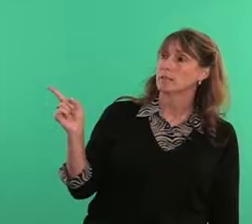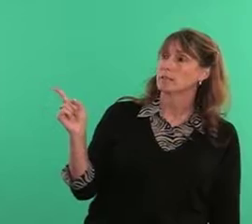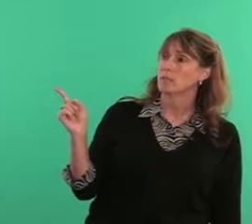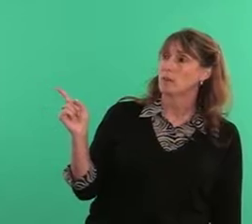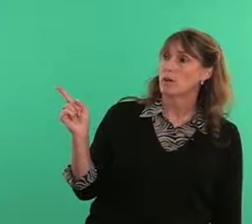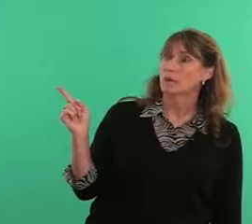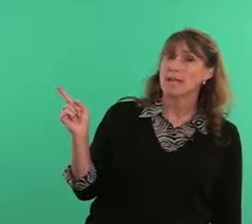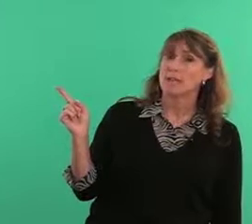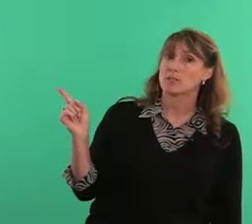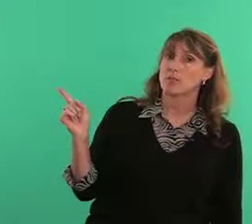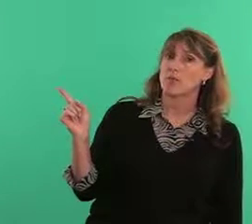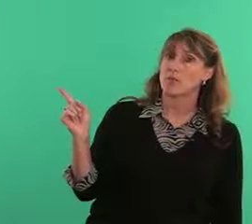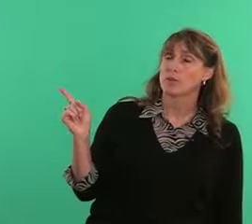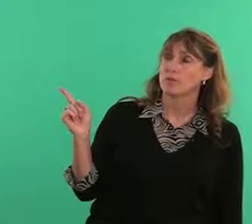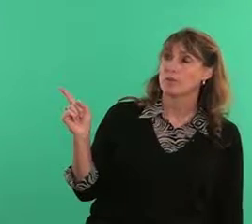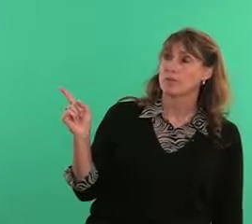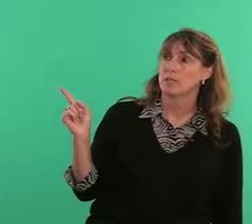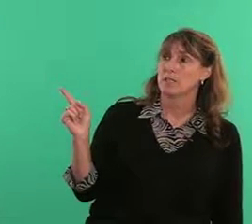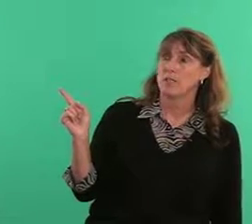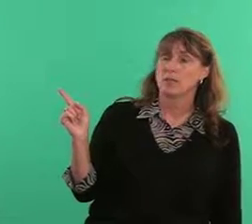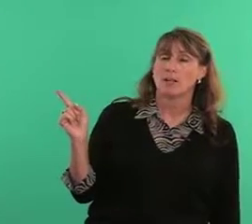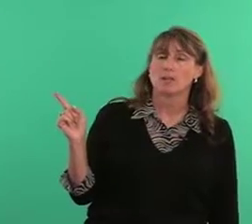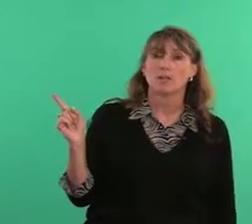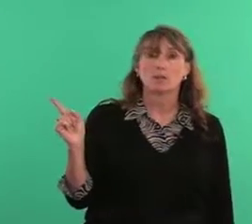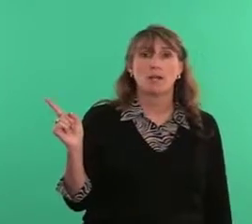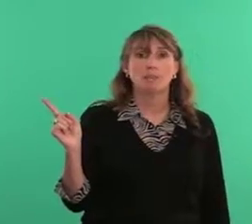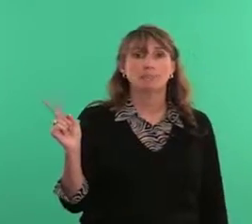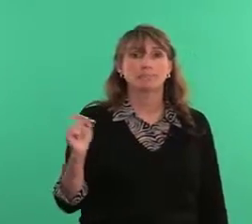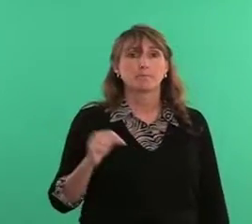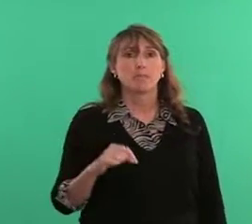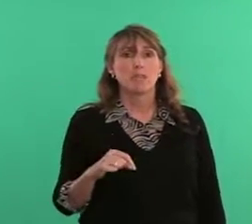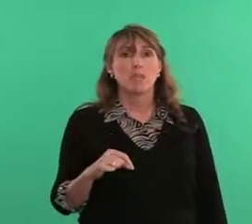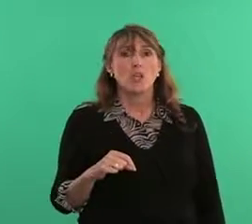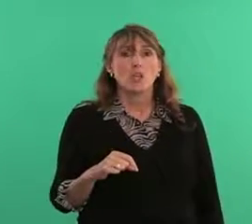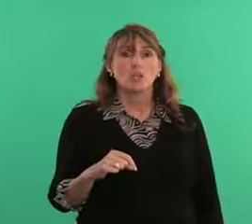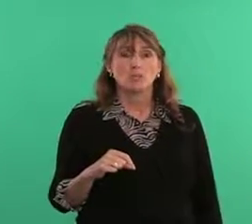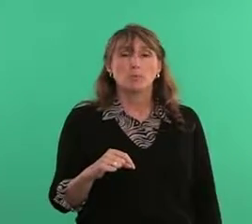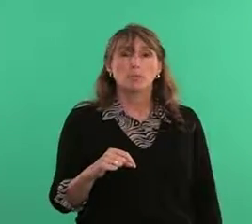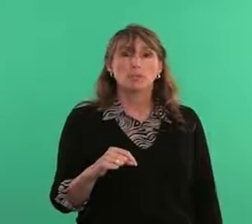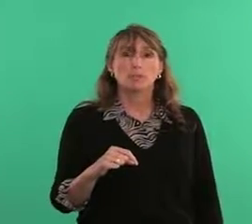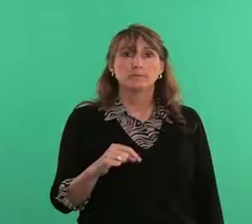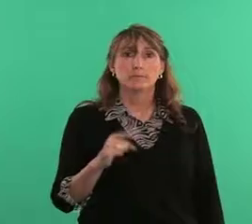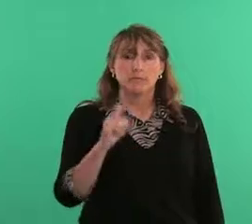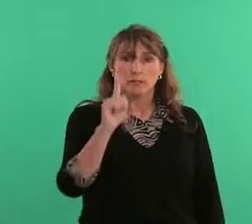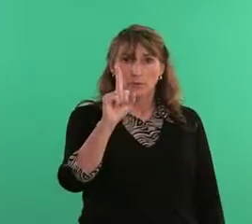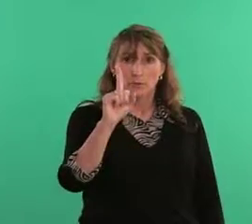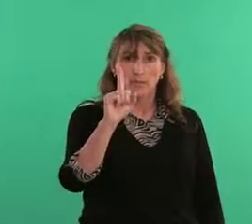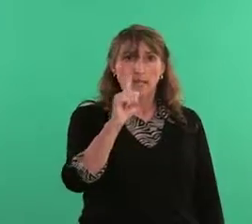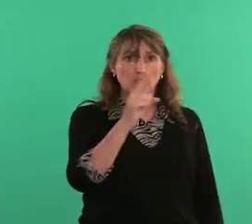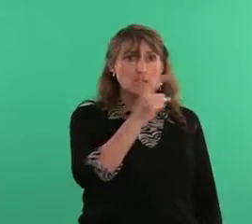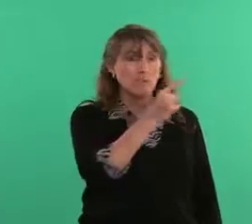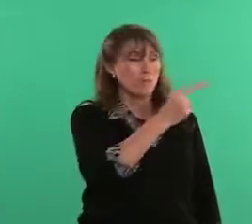glance, over in that direction as well you - plural one handshape